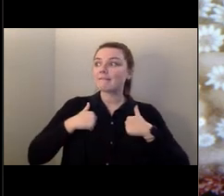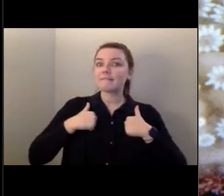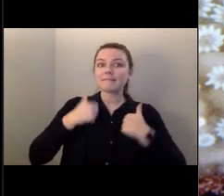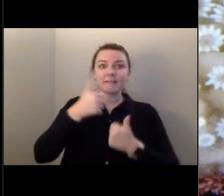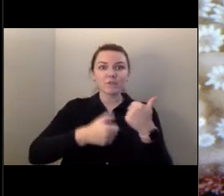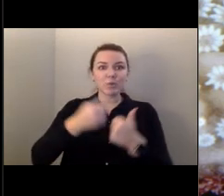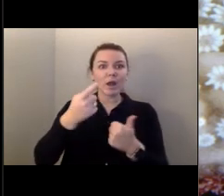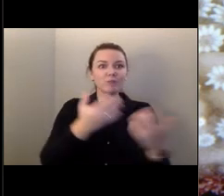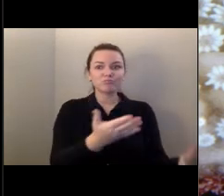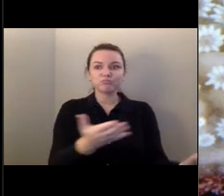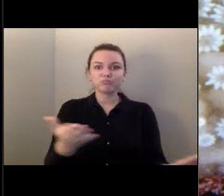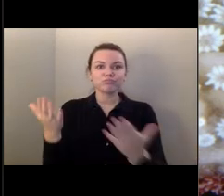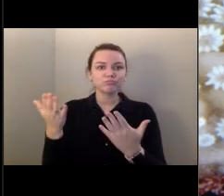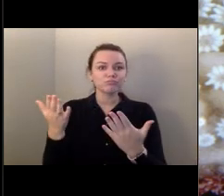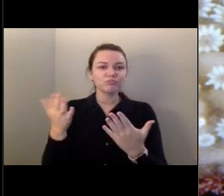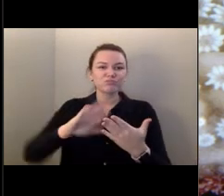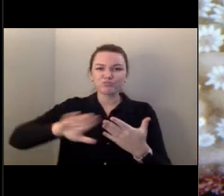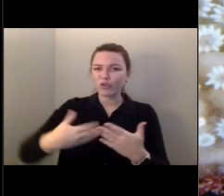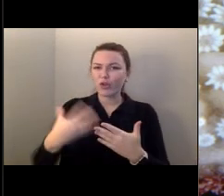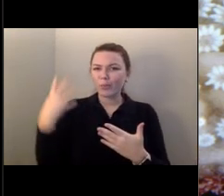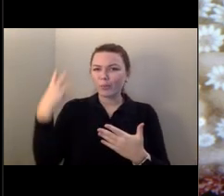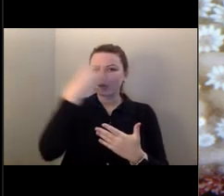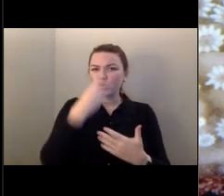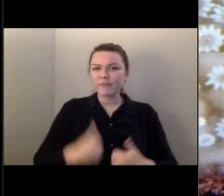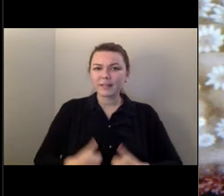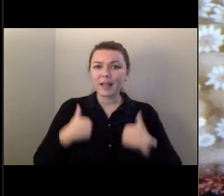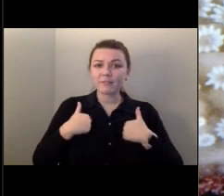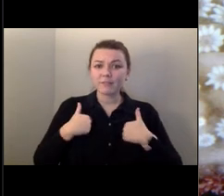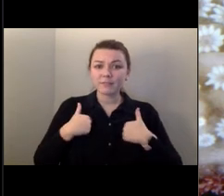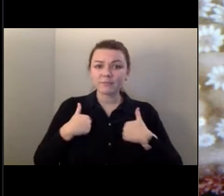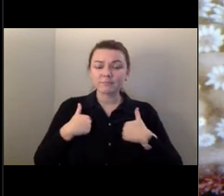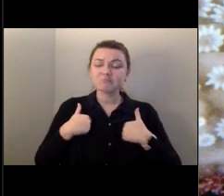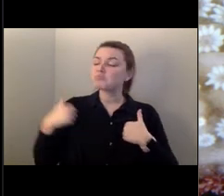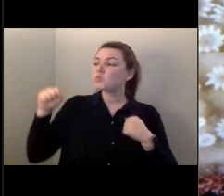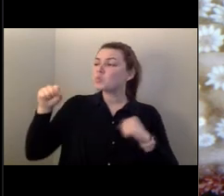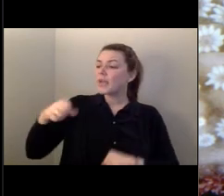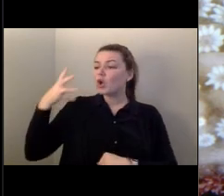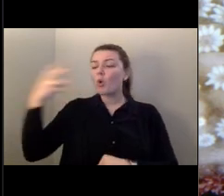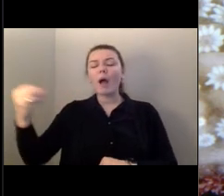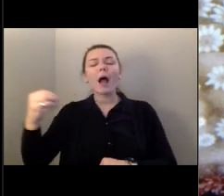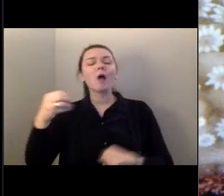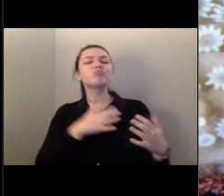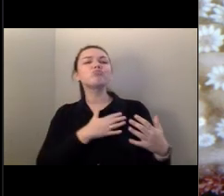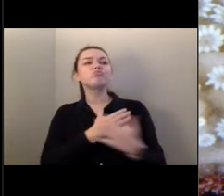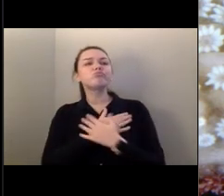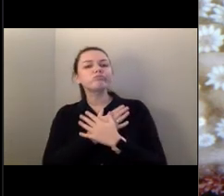all of that beautiful life forms, where we can go chill out, we can actually gather our food,